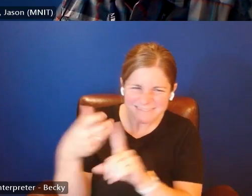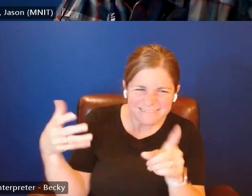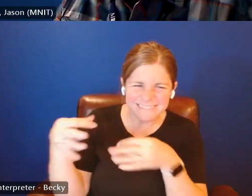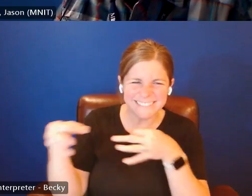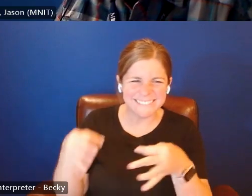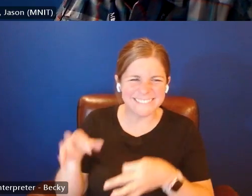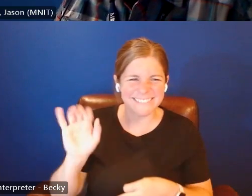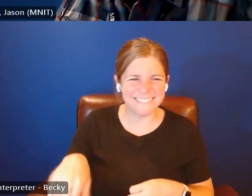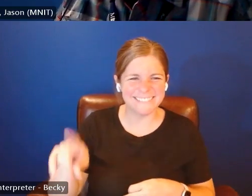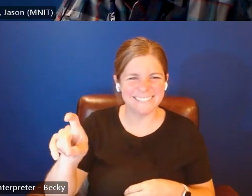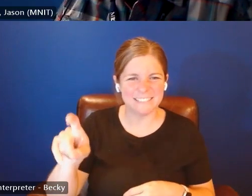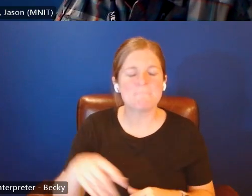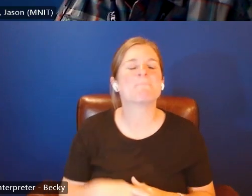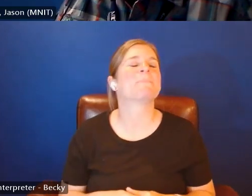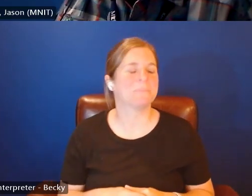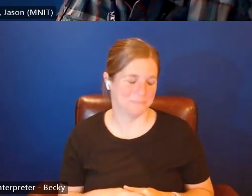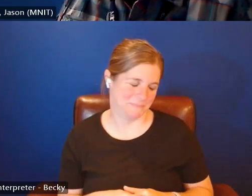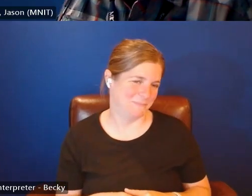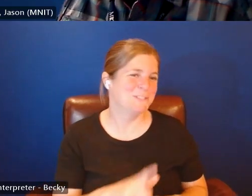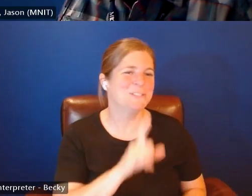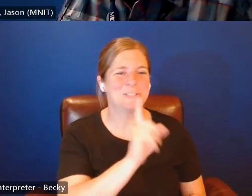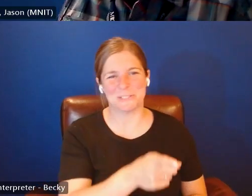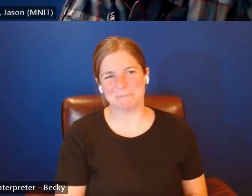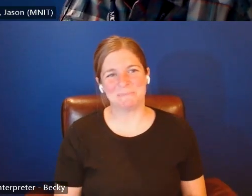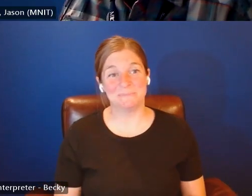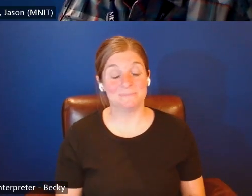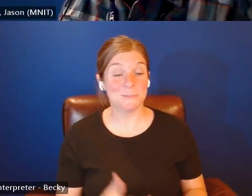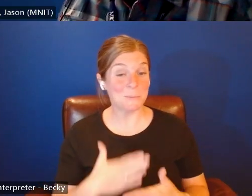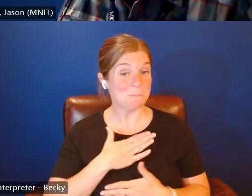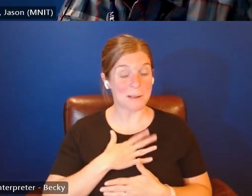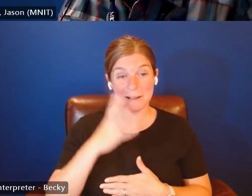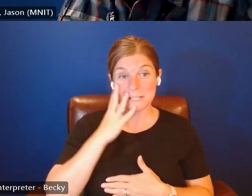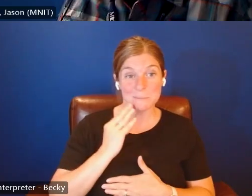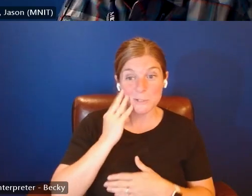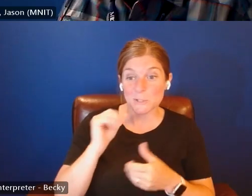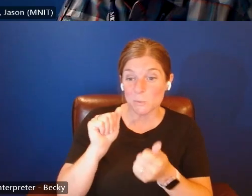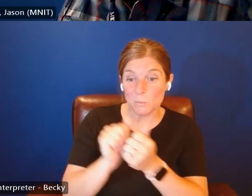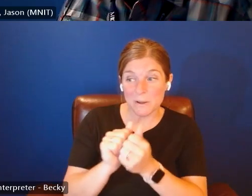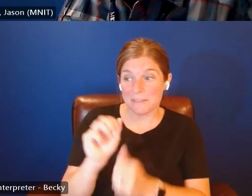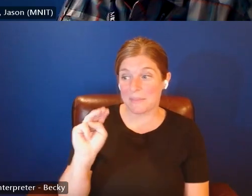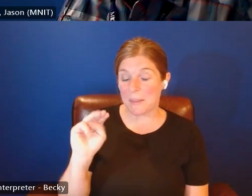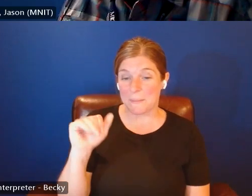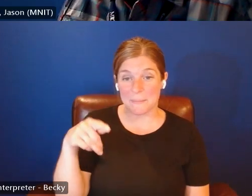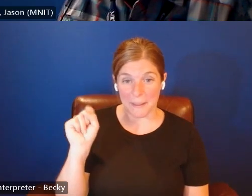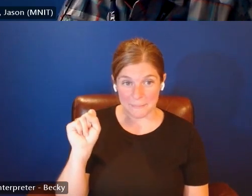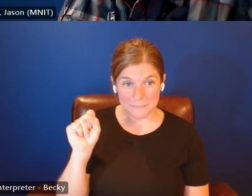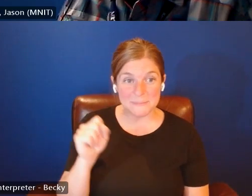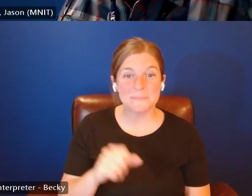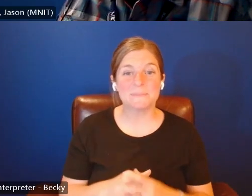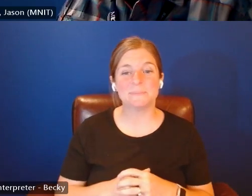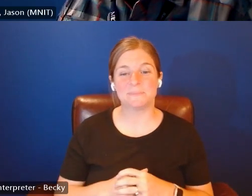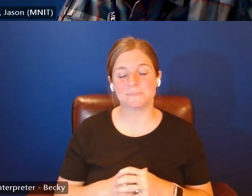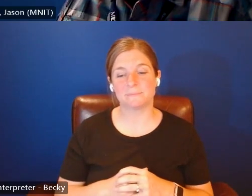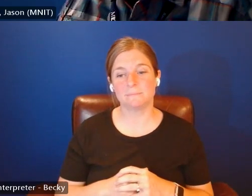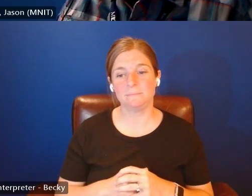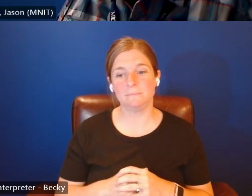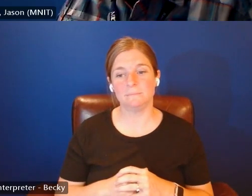So my experience with maps is somewhat limited.